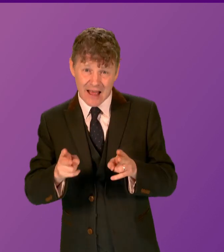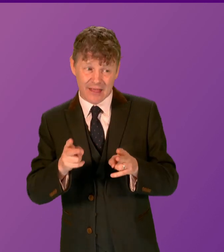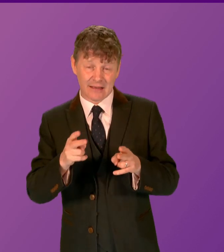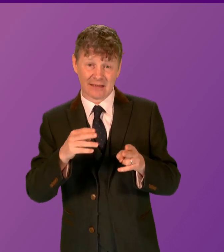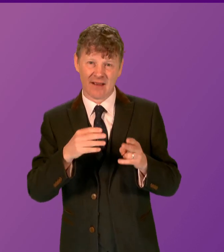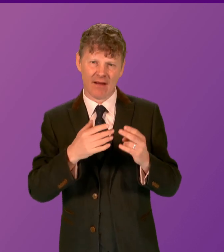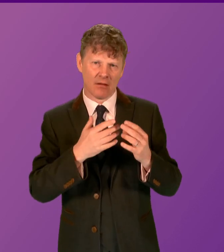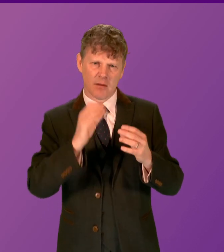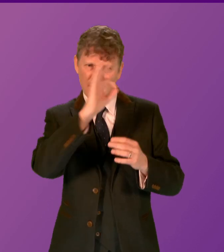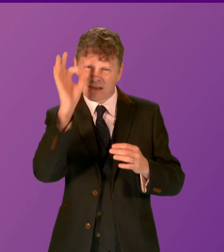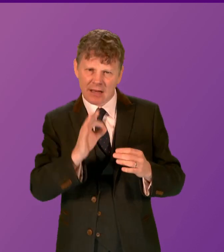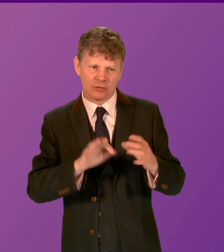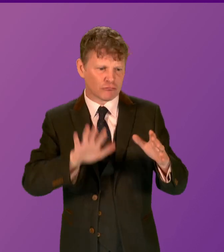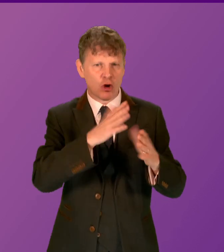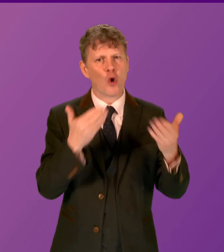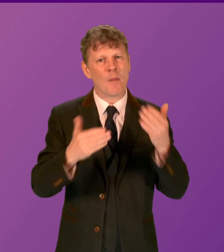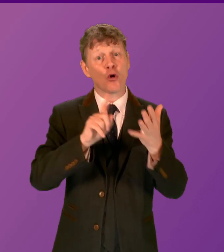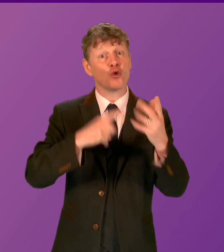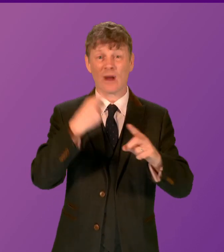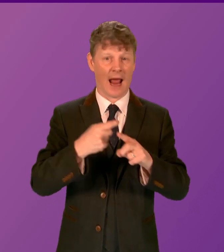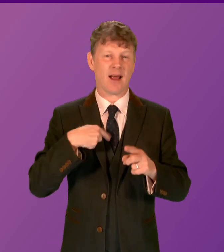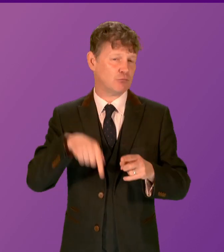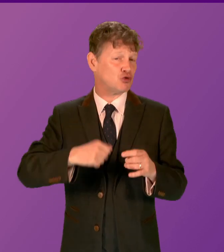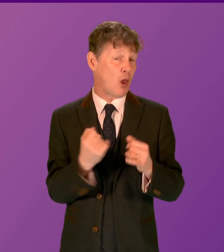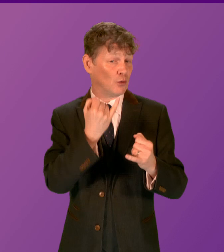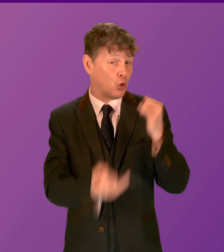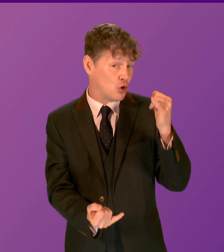in Scotland is higher than the number in other parts of the UK, although other parts of the UK have also seen a rise.